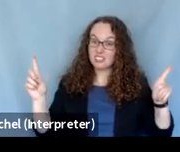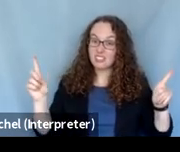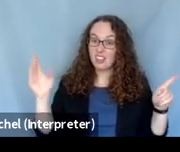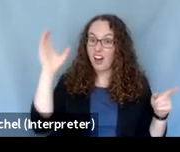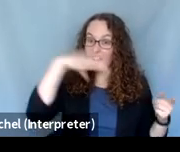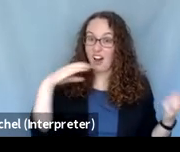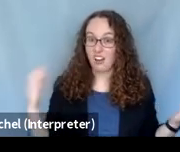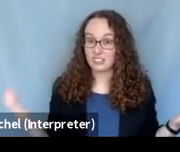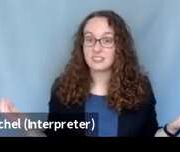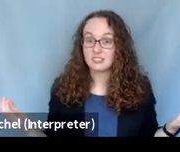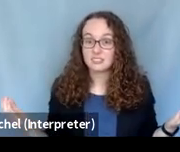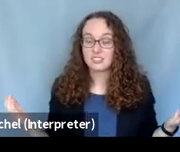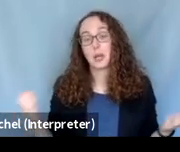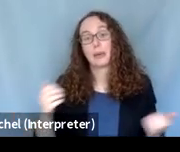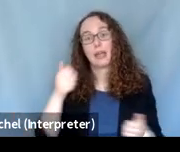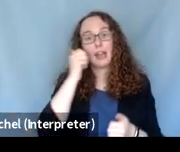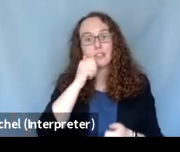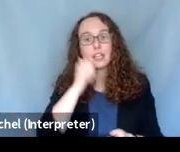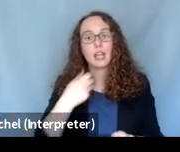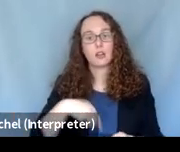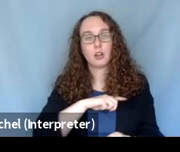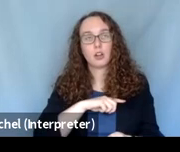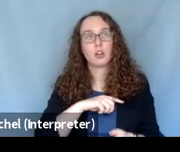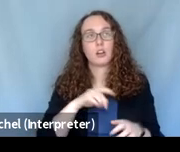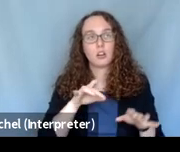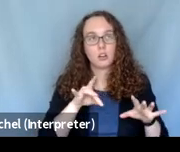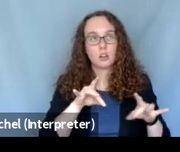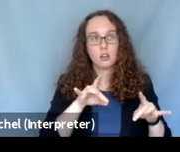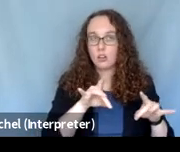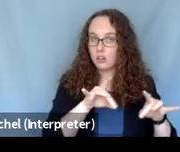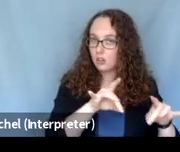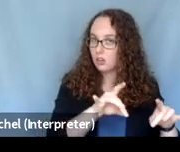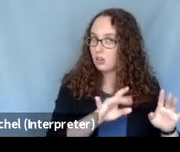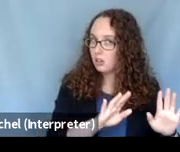each day is a learning process but just go on to the job